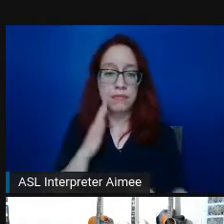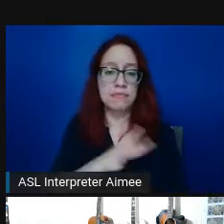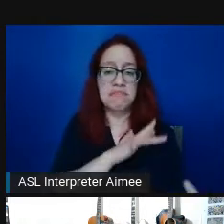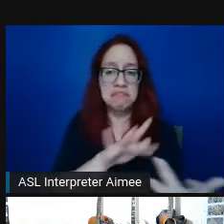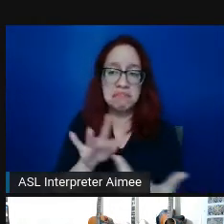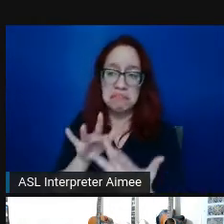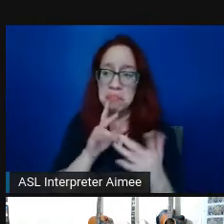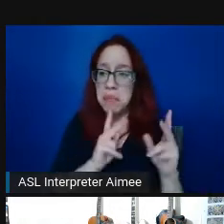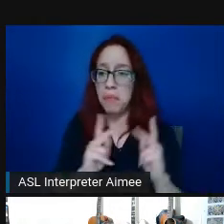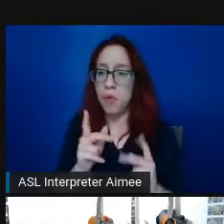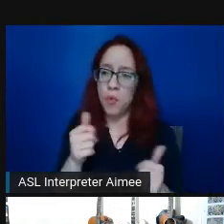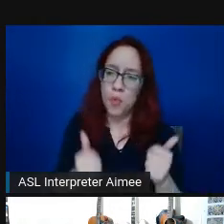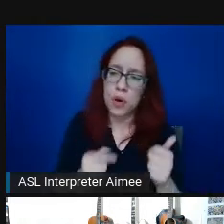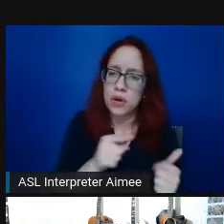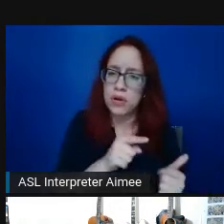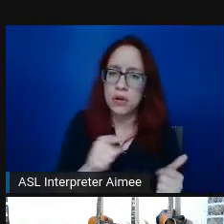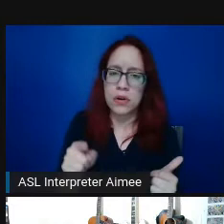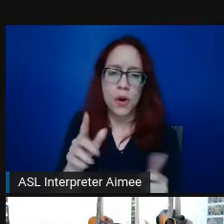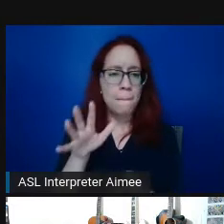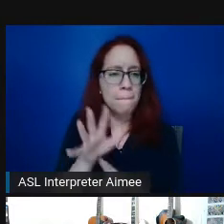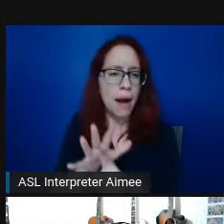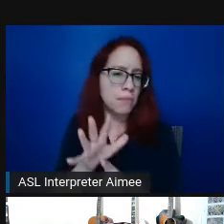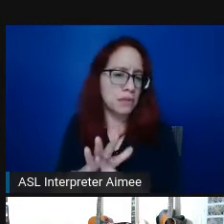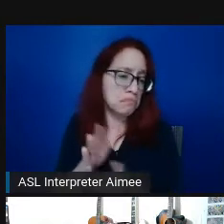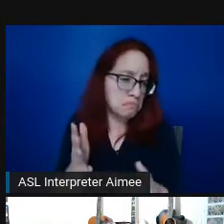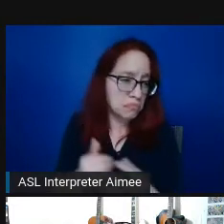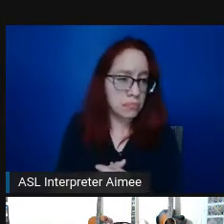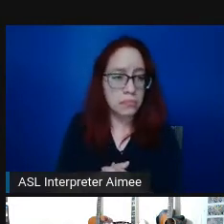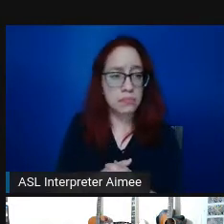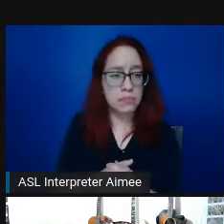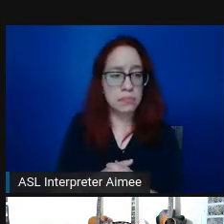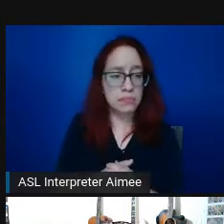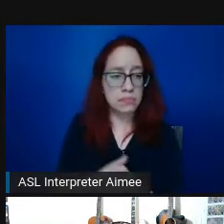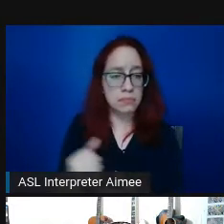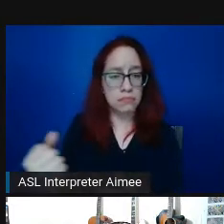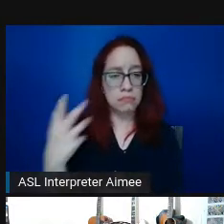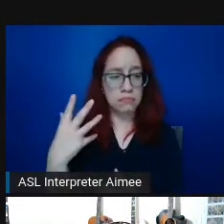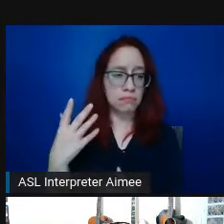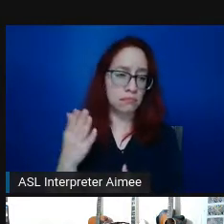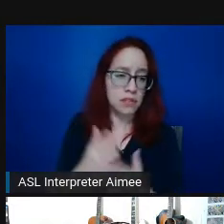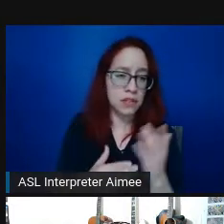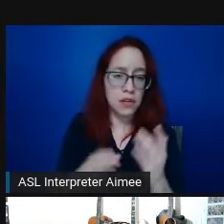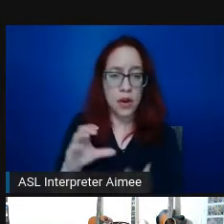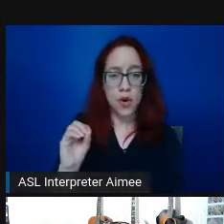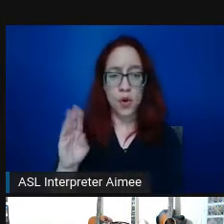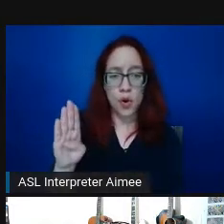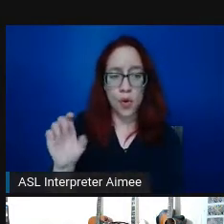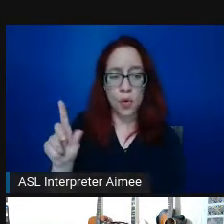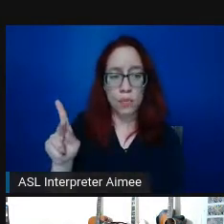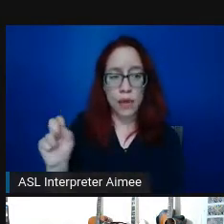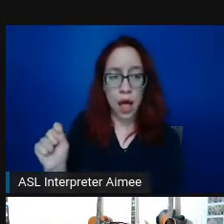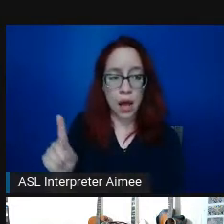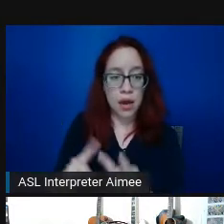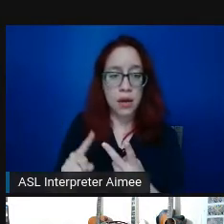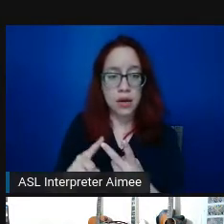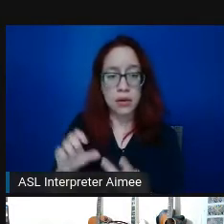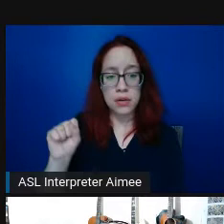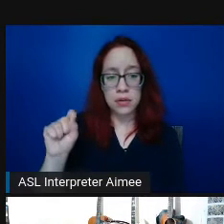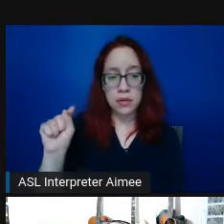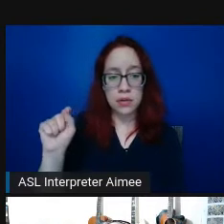which were the other popular ones, and I chose some from Coblocks, some from Stackable, and some from Kadence.